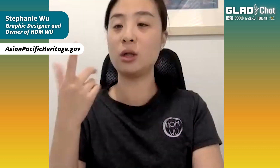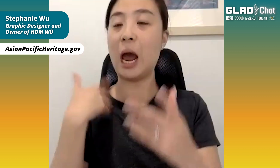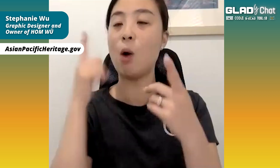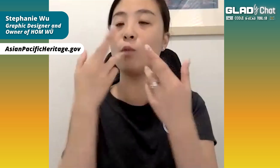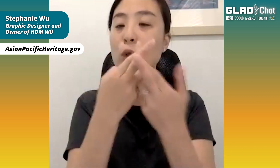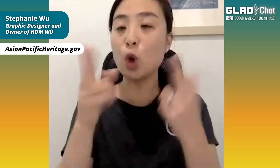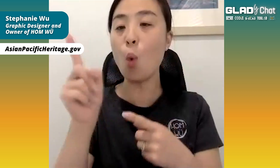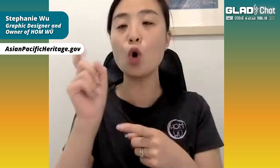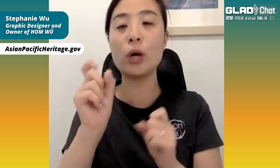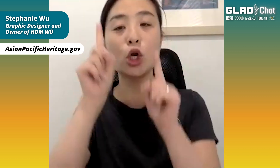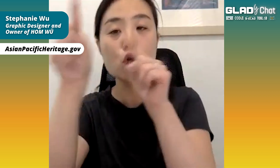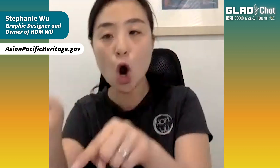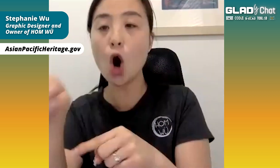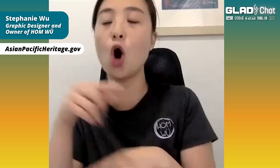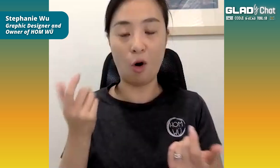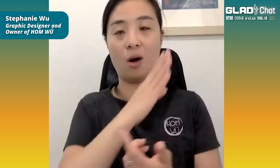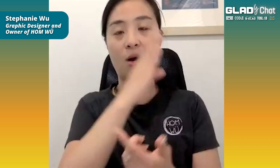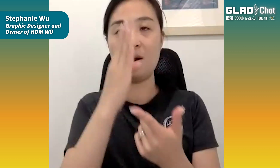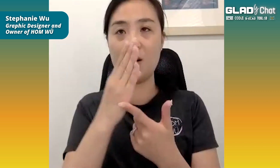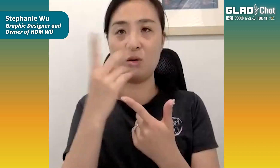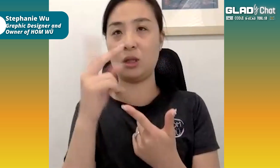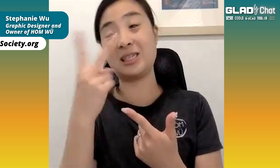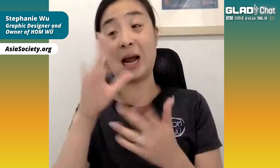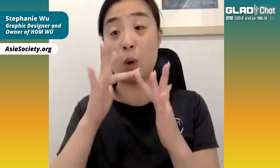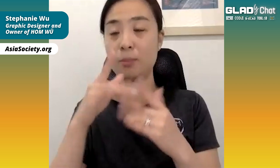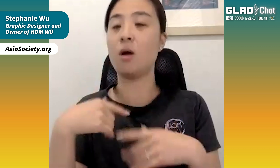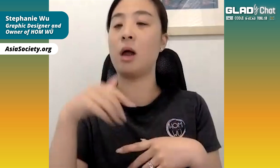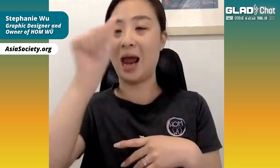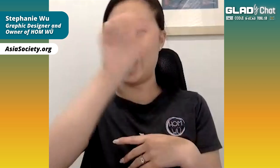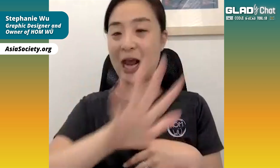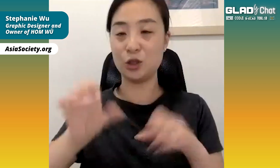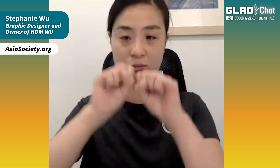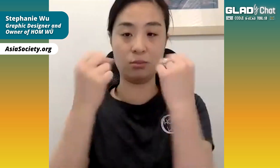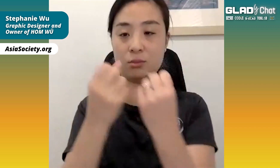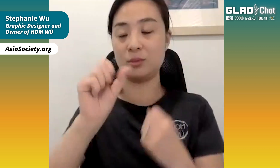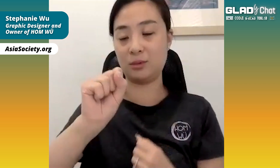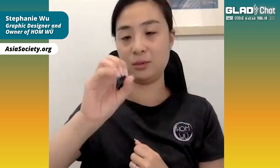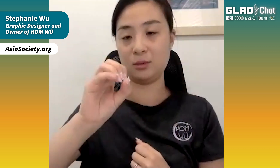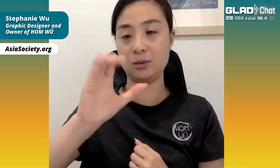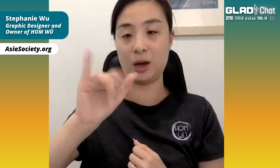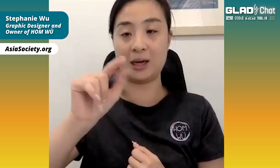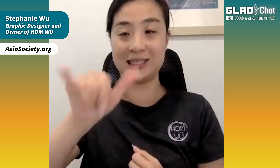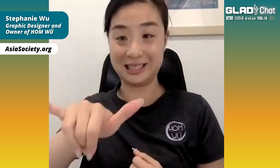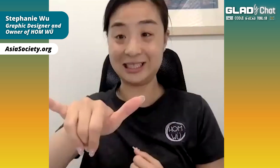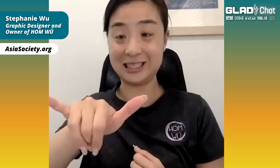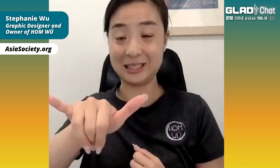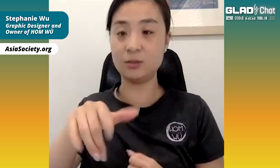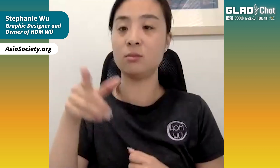It has resources you can go to. Another website is Asia Society.